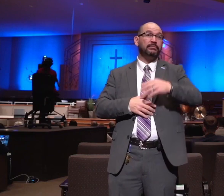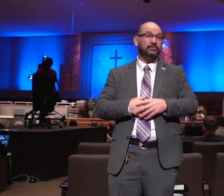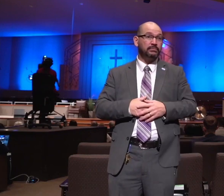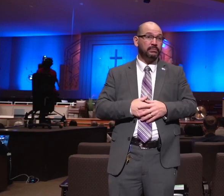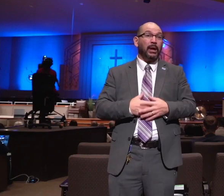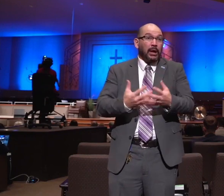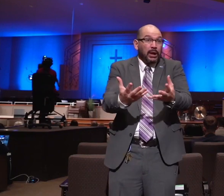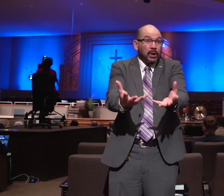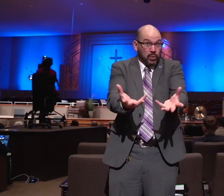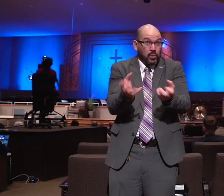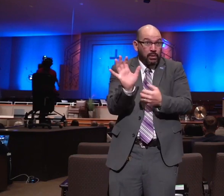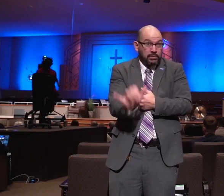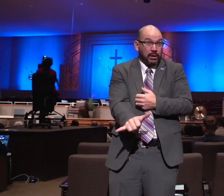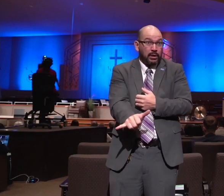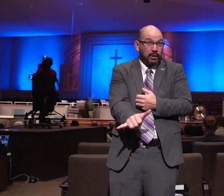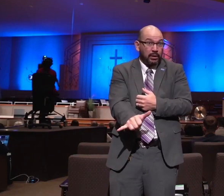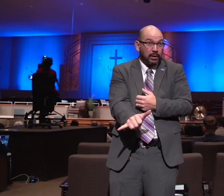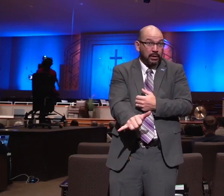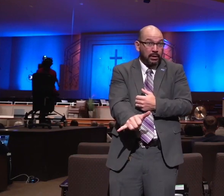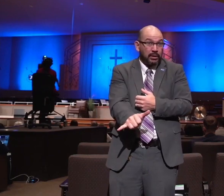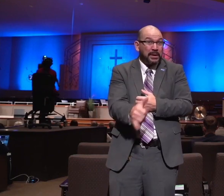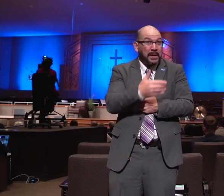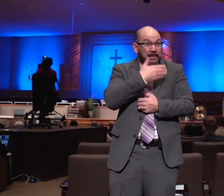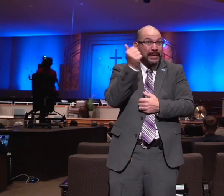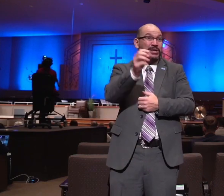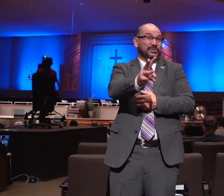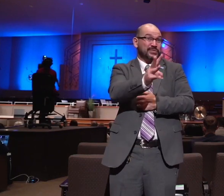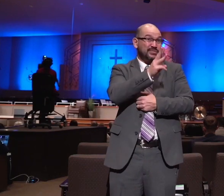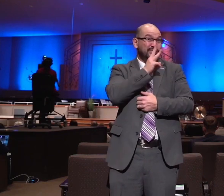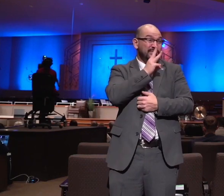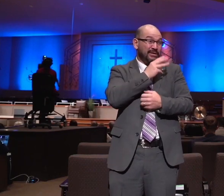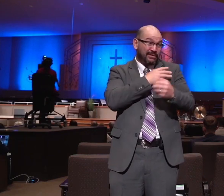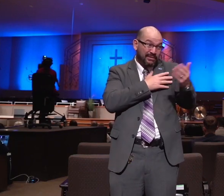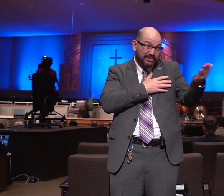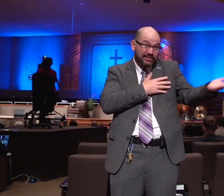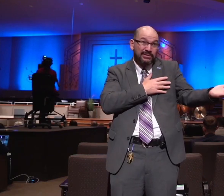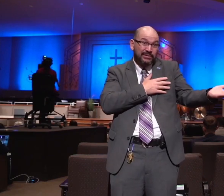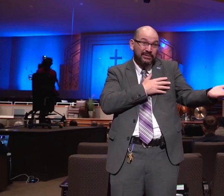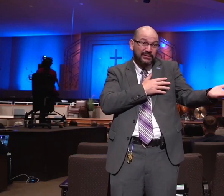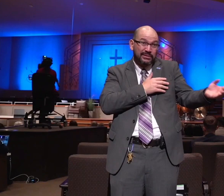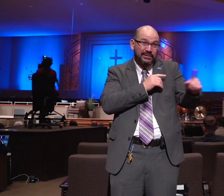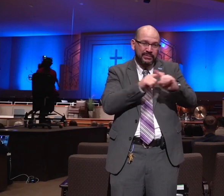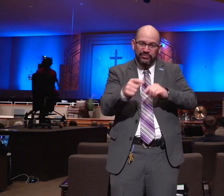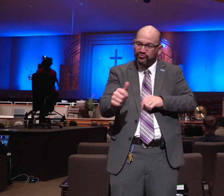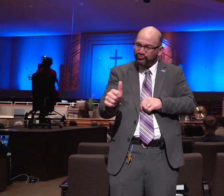there was no water as sweet to David as